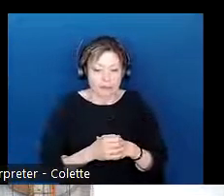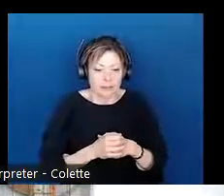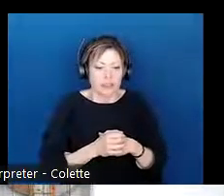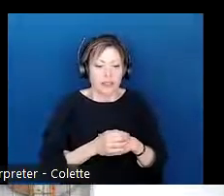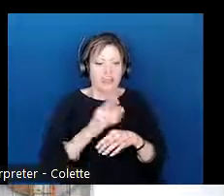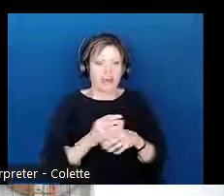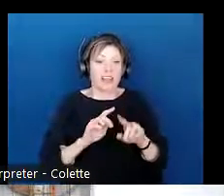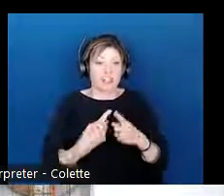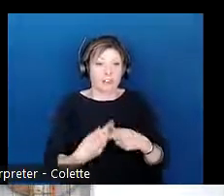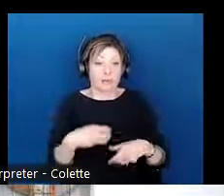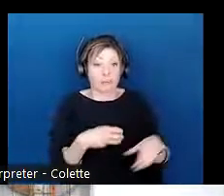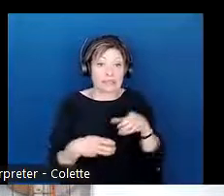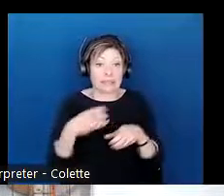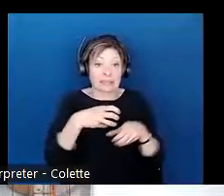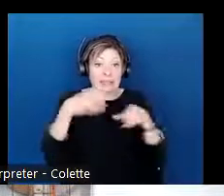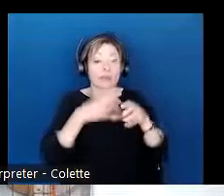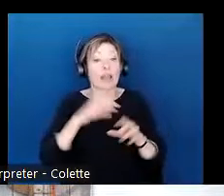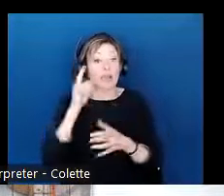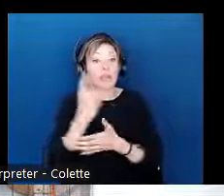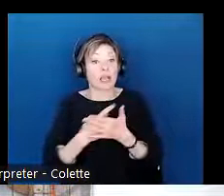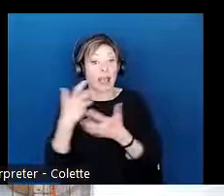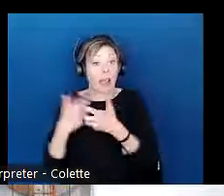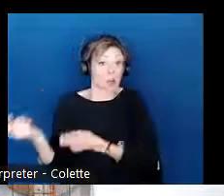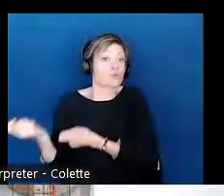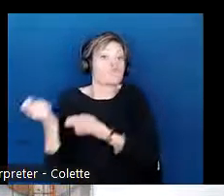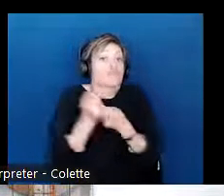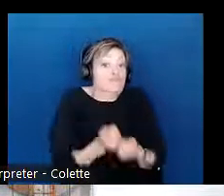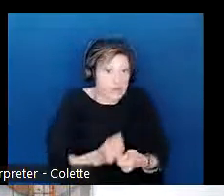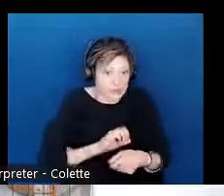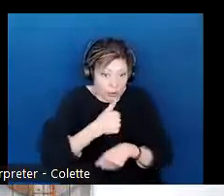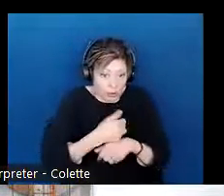there how they're going to install them and she's actually put concrete dug massive holes